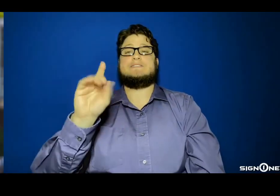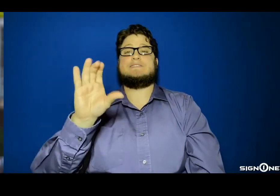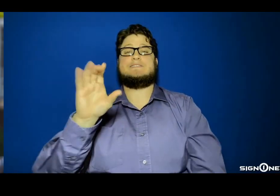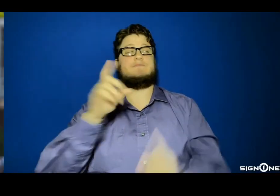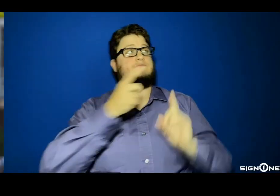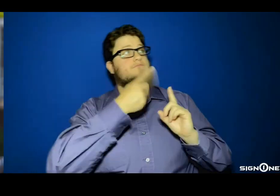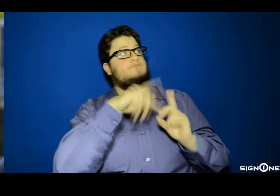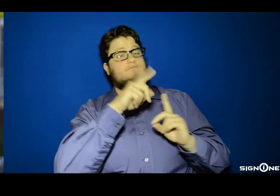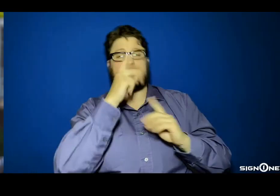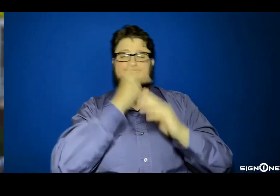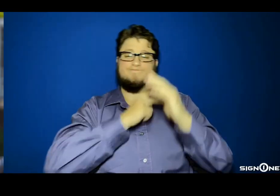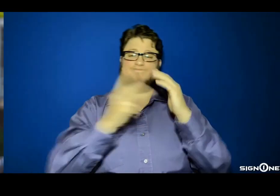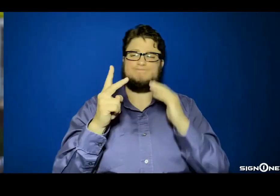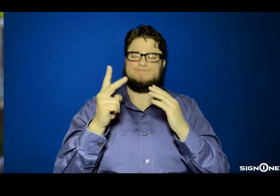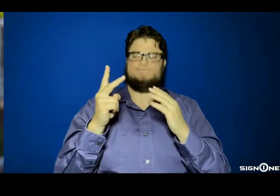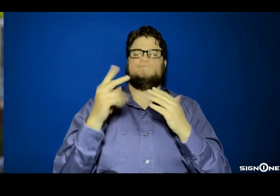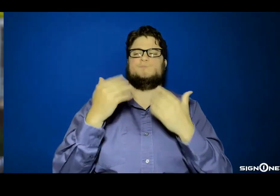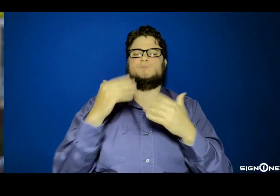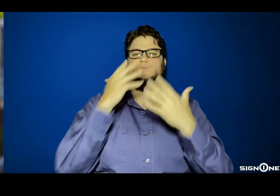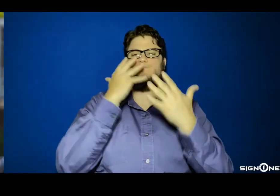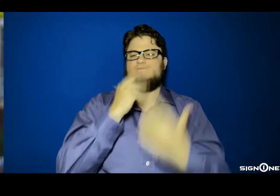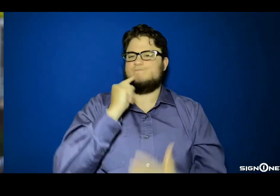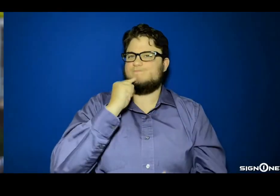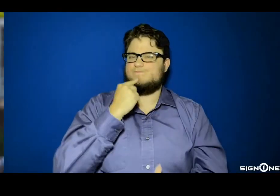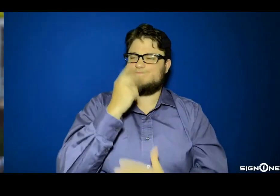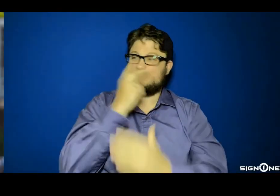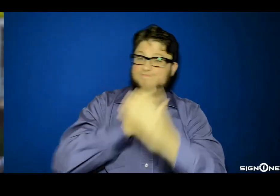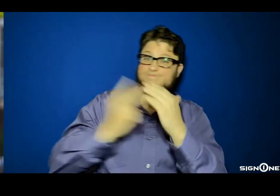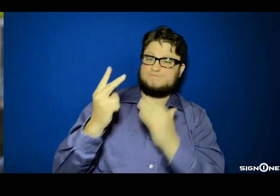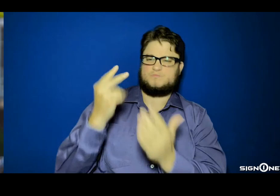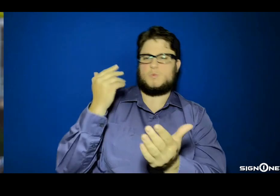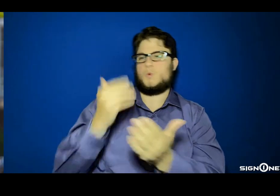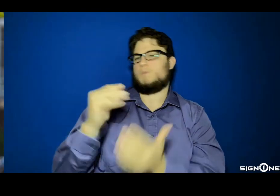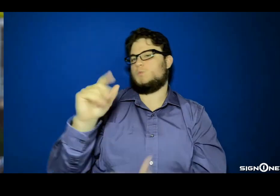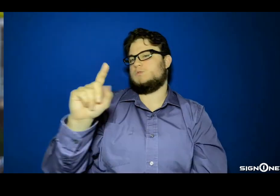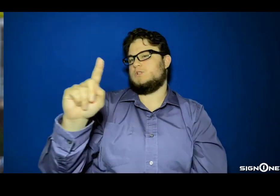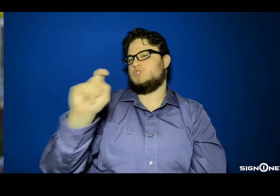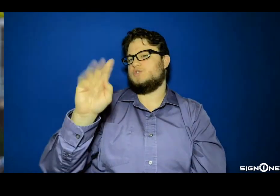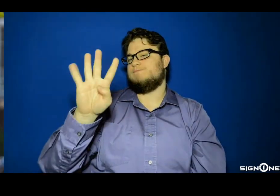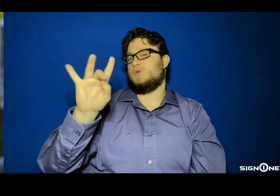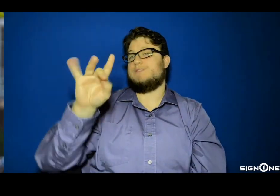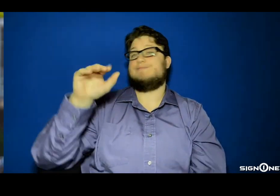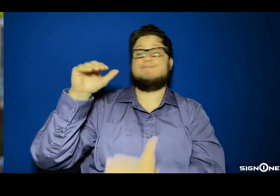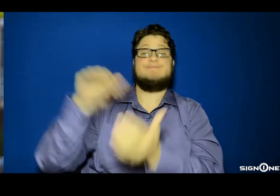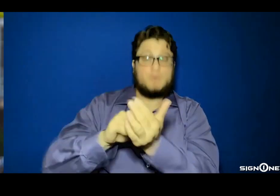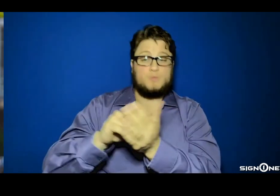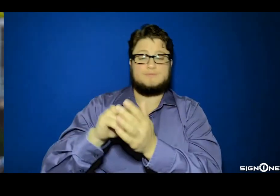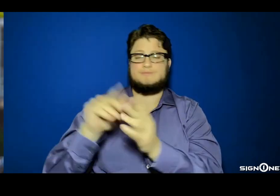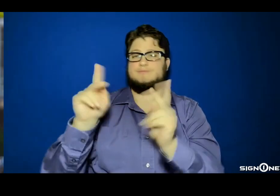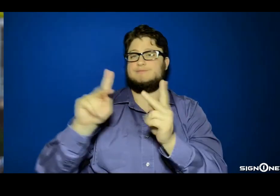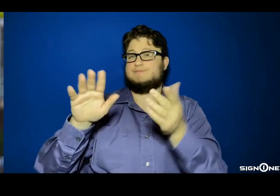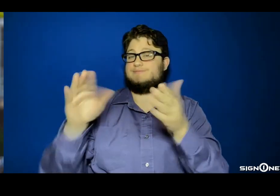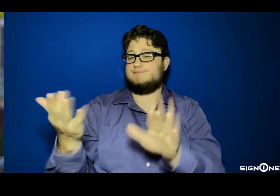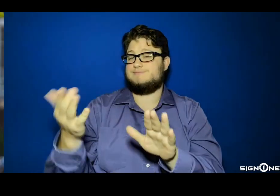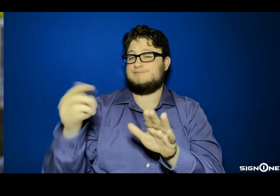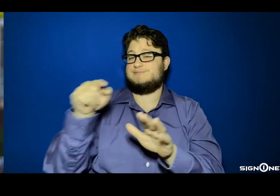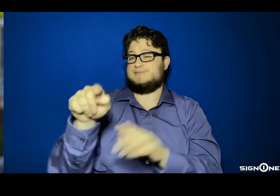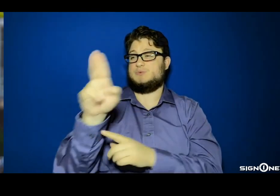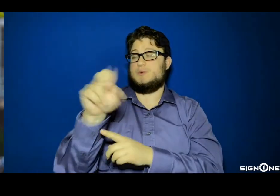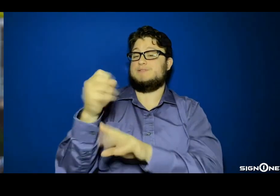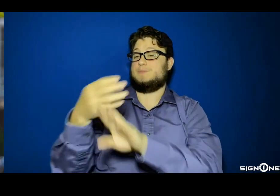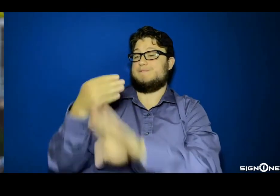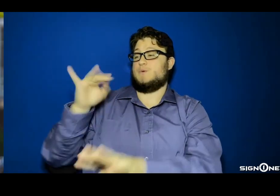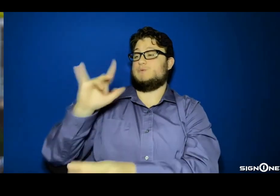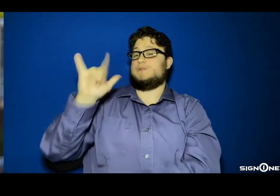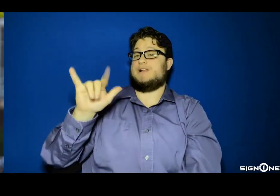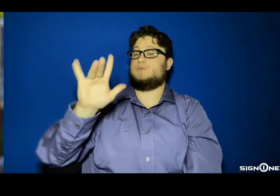The CDC is predicting a grim forecast, now projecting nearly 148,000 coronavirus deaths